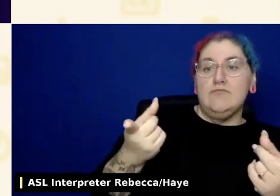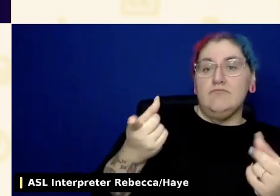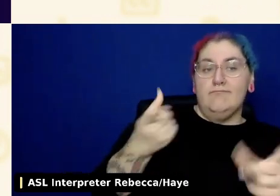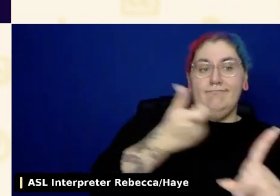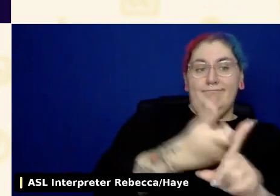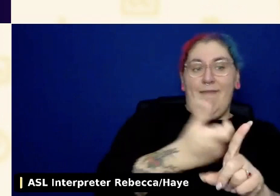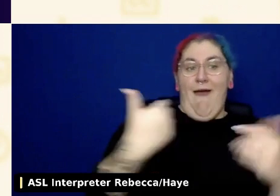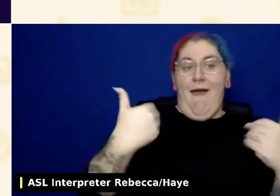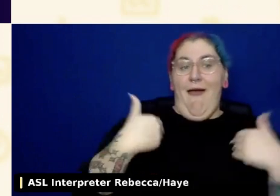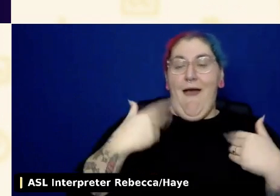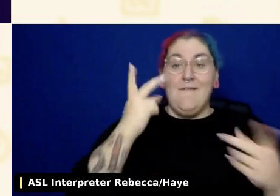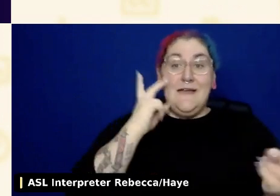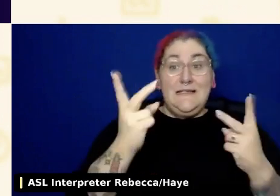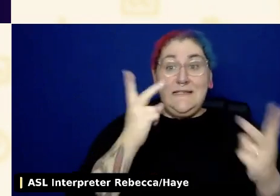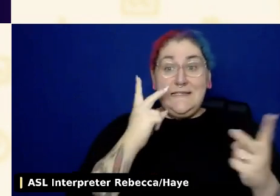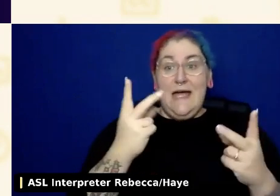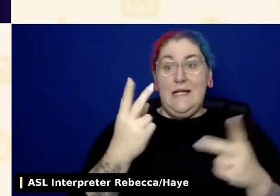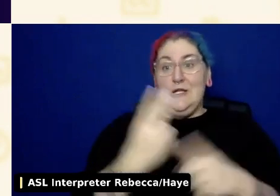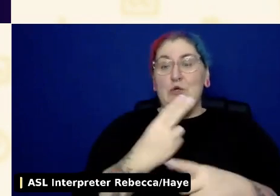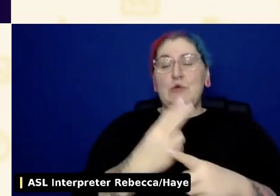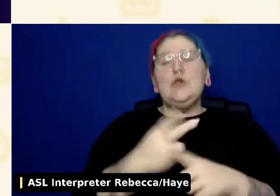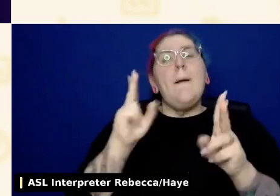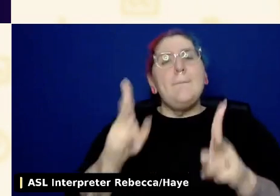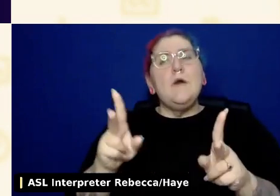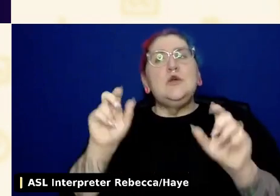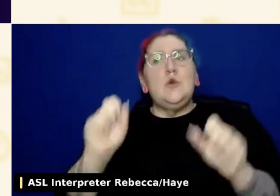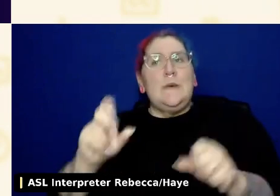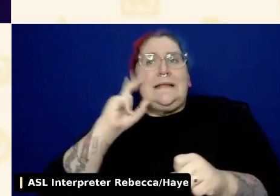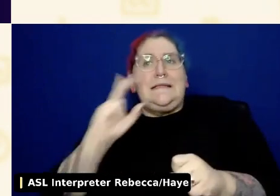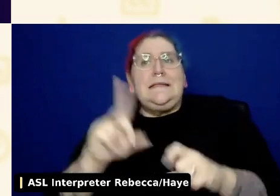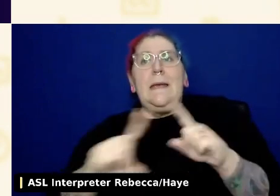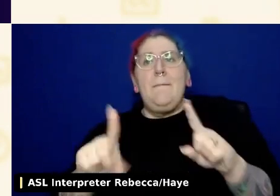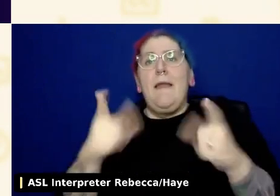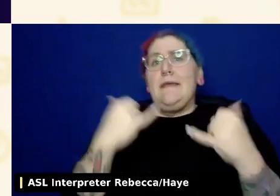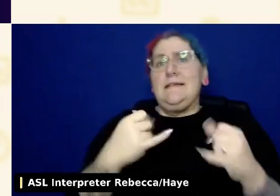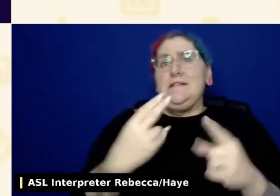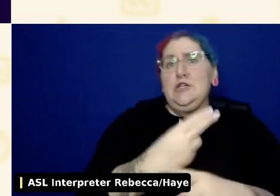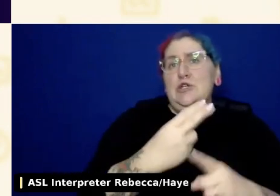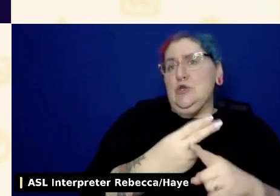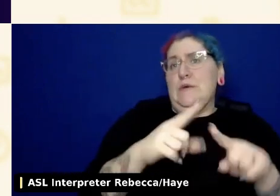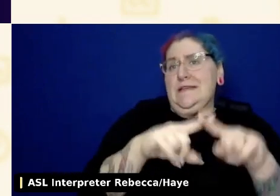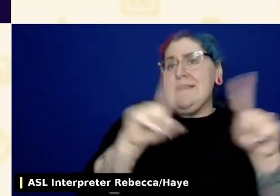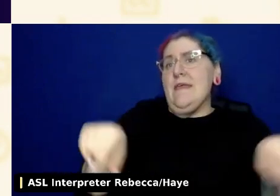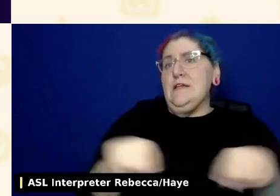is more interested in the code, because they can guide the developer